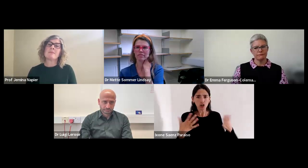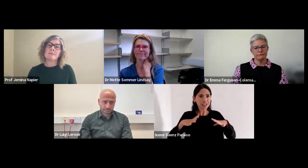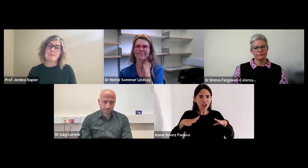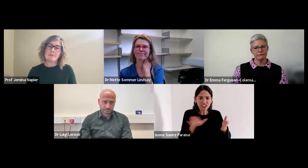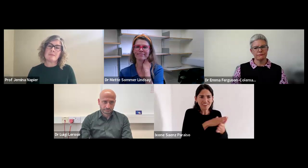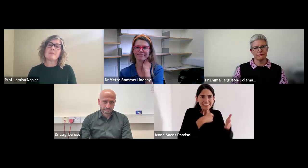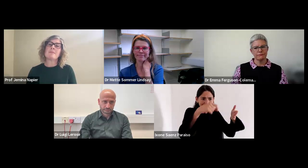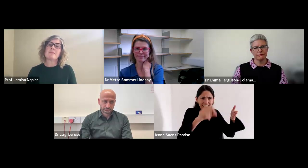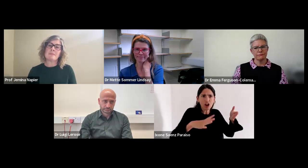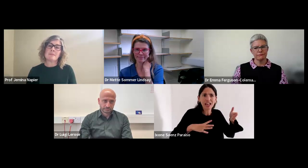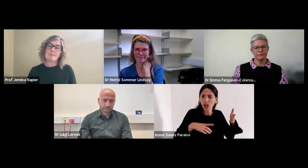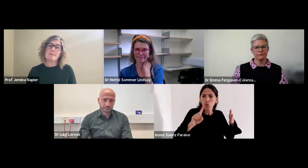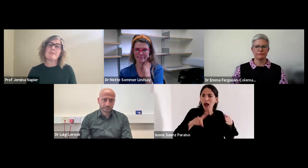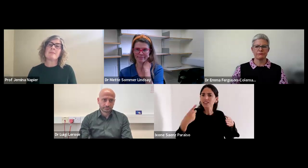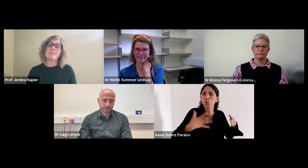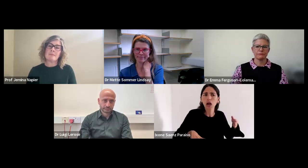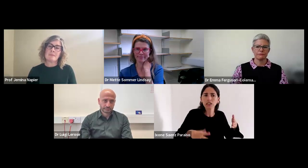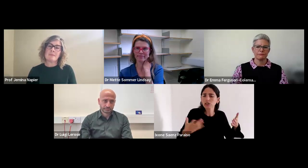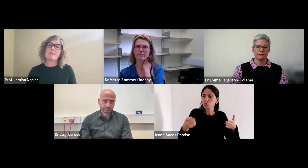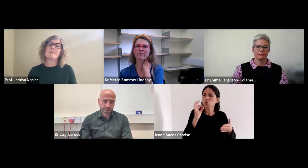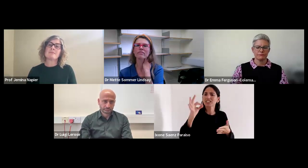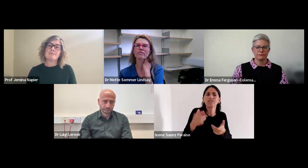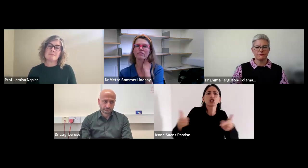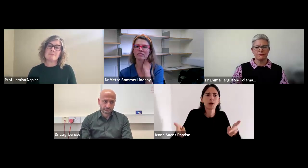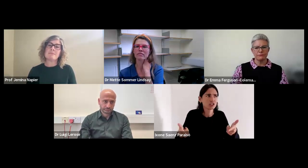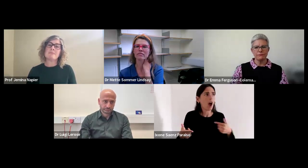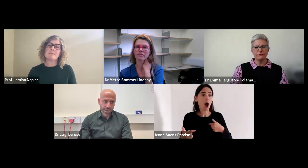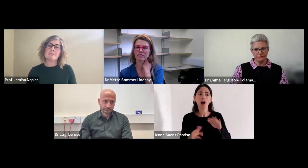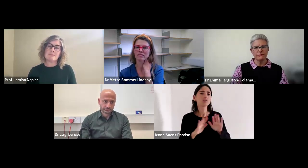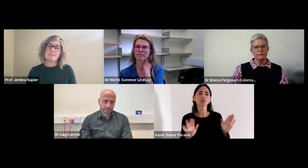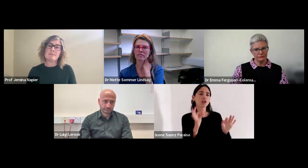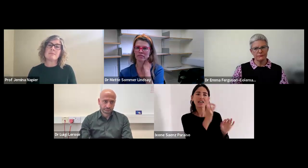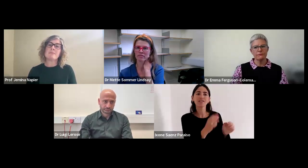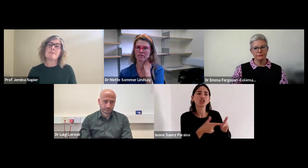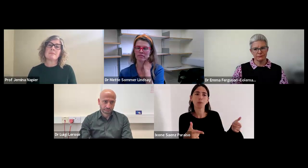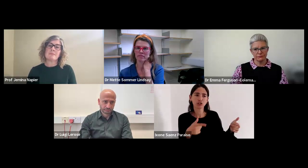be in itself a barrier and be oppressive. "We've ticked all the boxes. Why are you asking for all